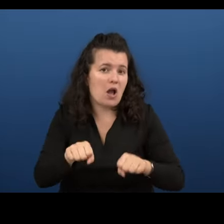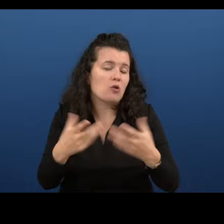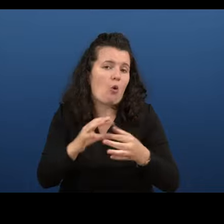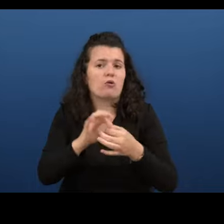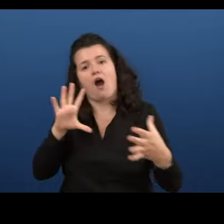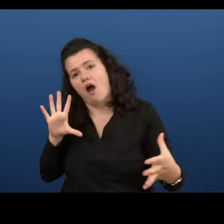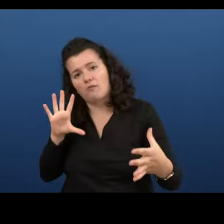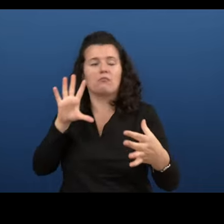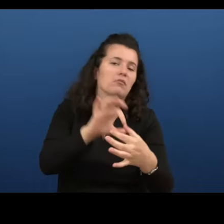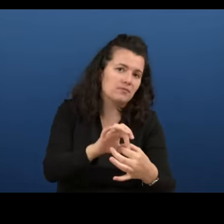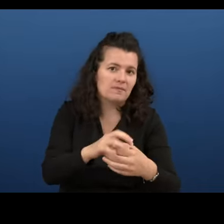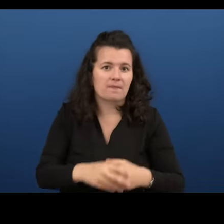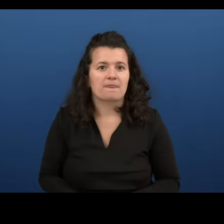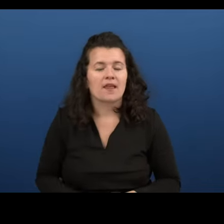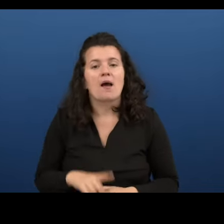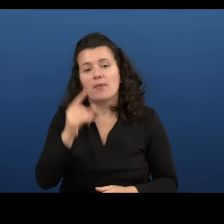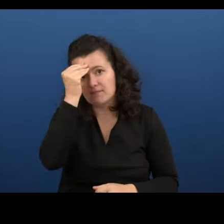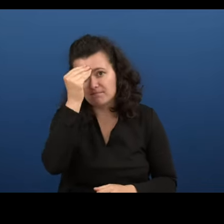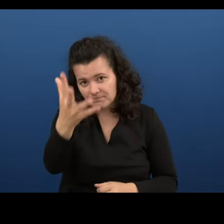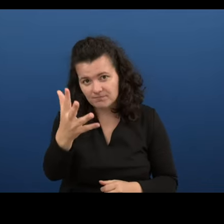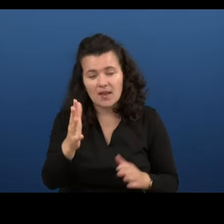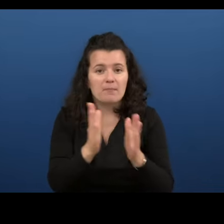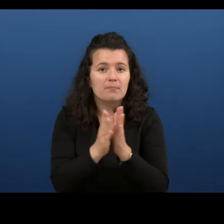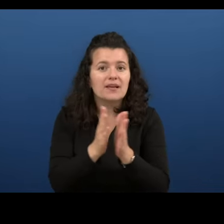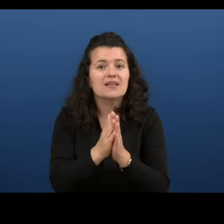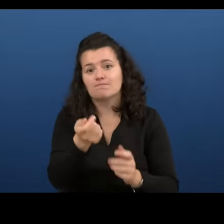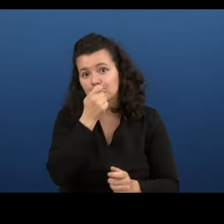12:31:52 and increase the chances of having you still with us after the break, we will